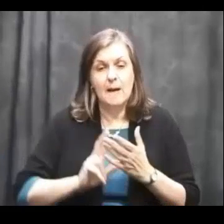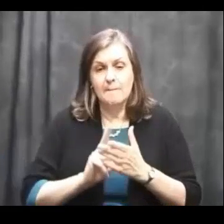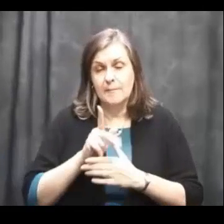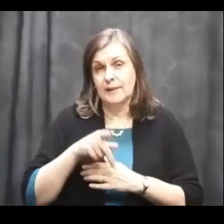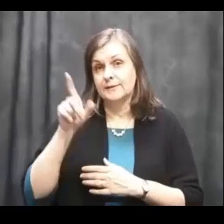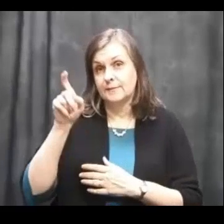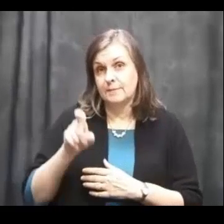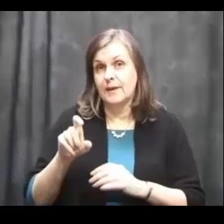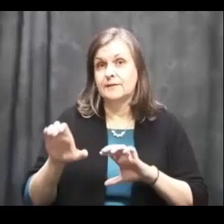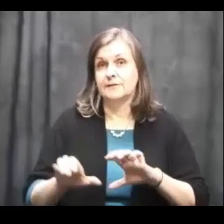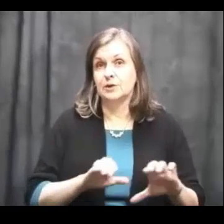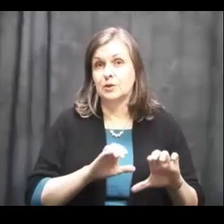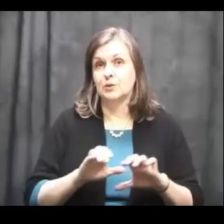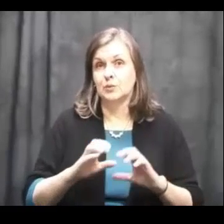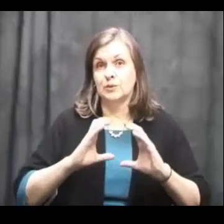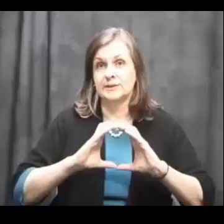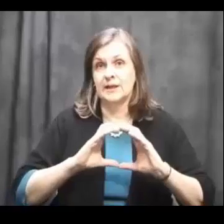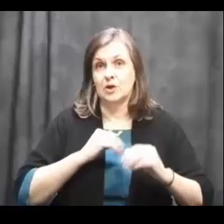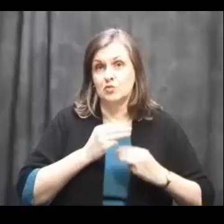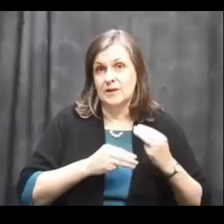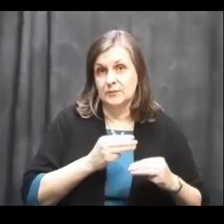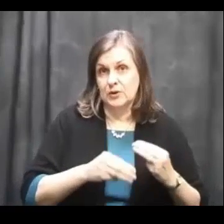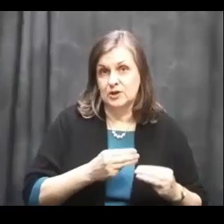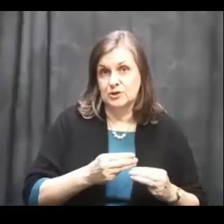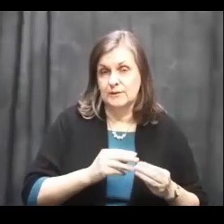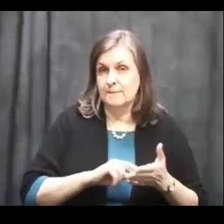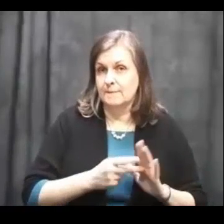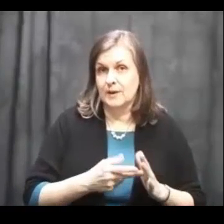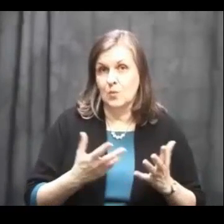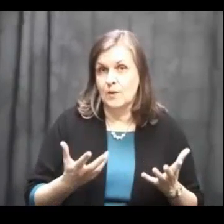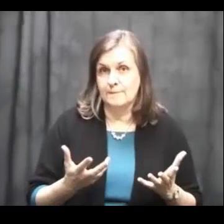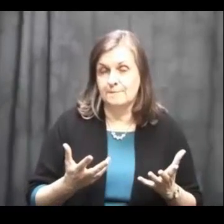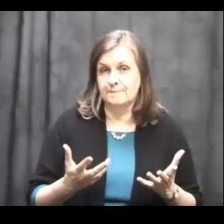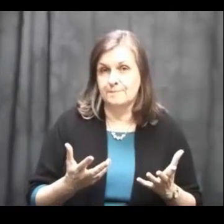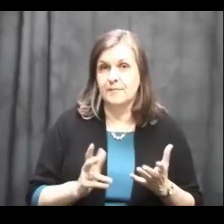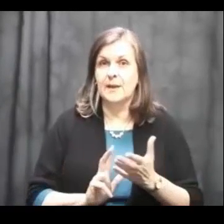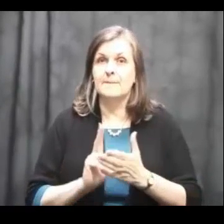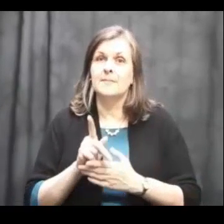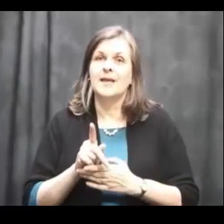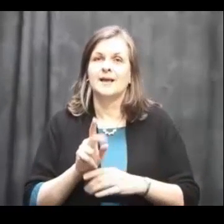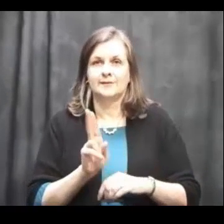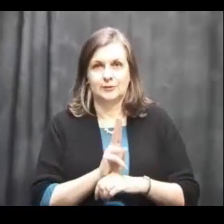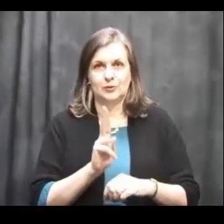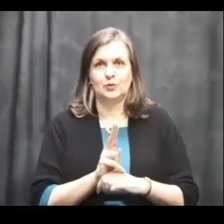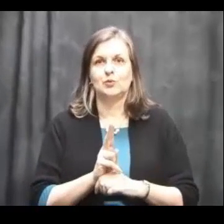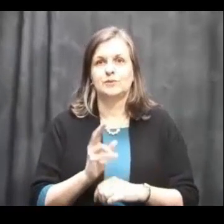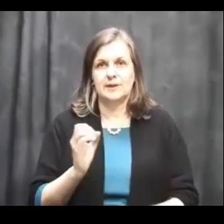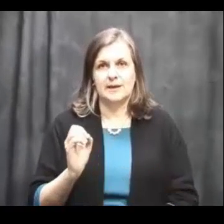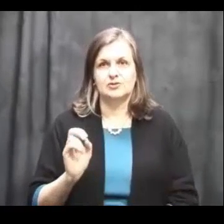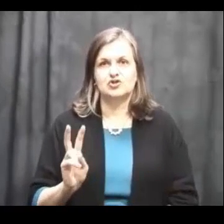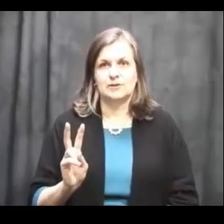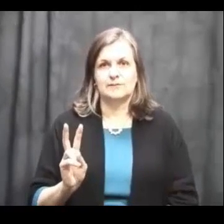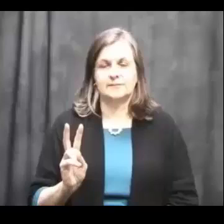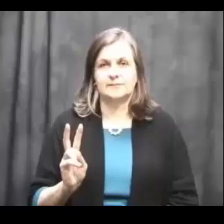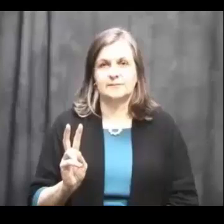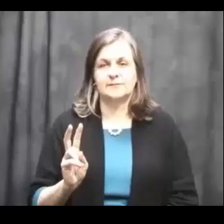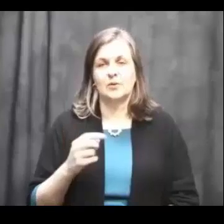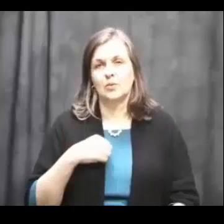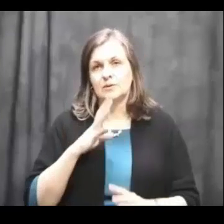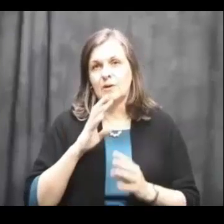plants still must do cellular respiration meaning plants use oxygen